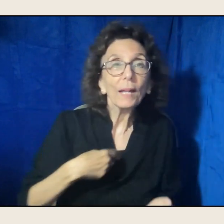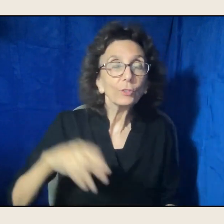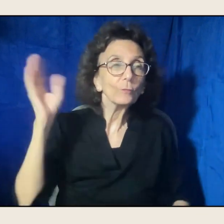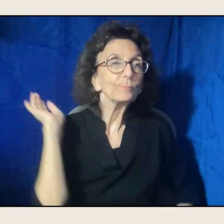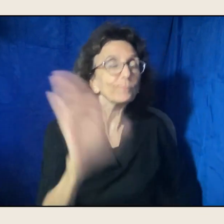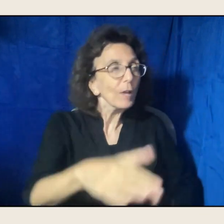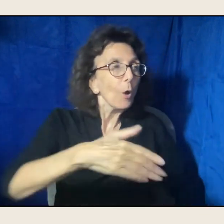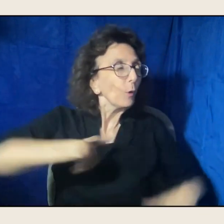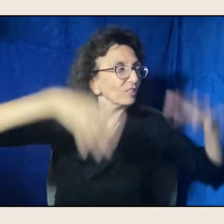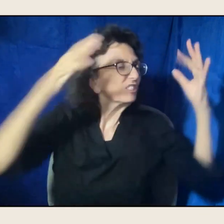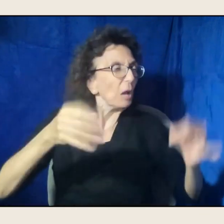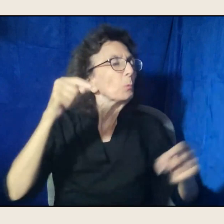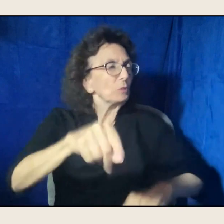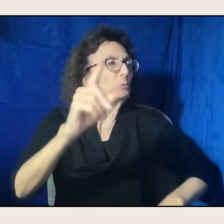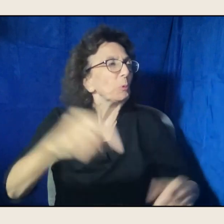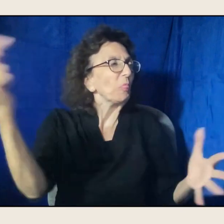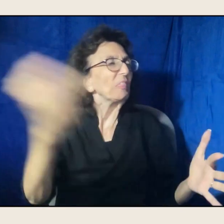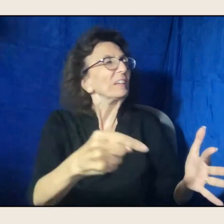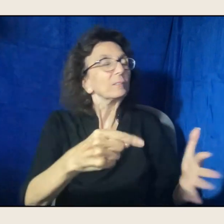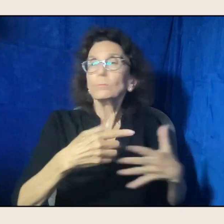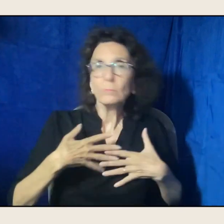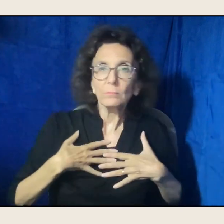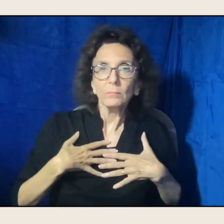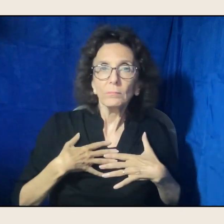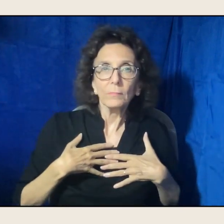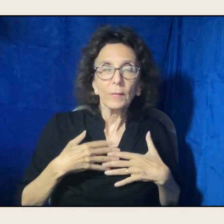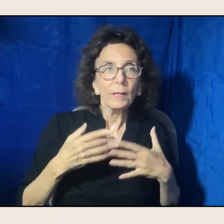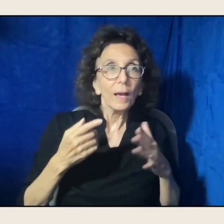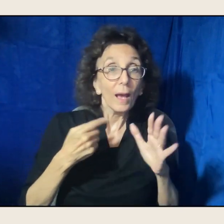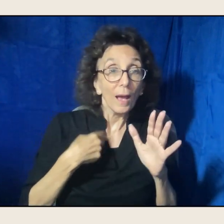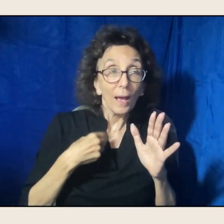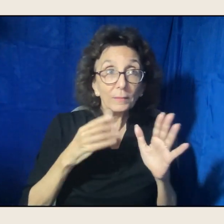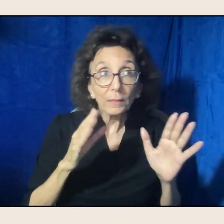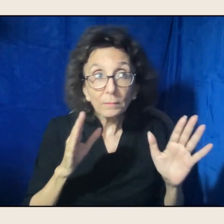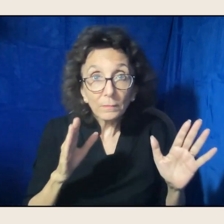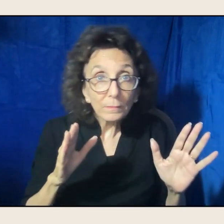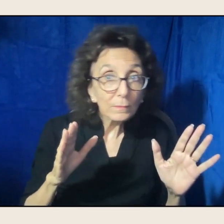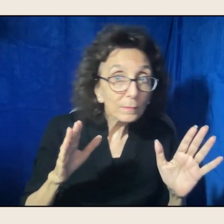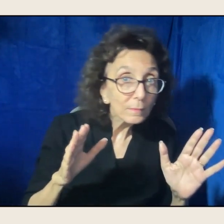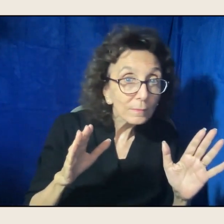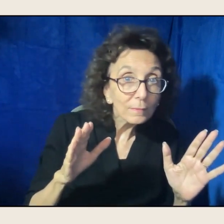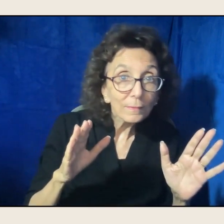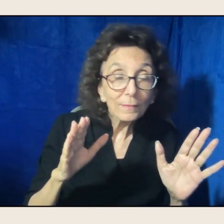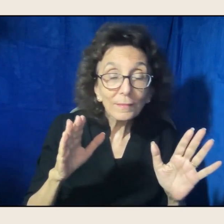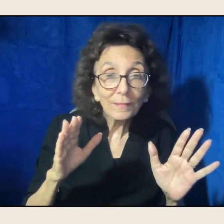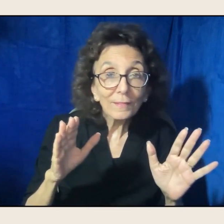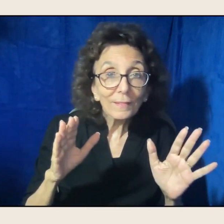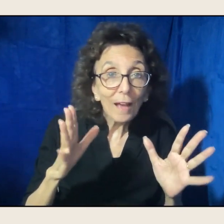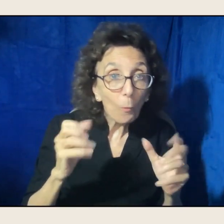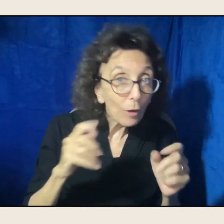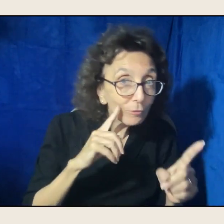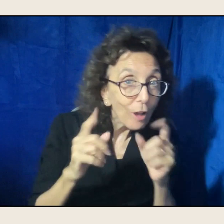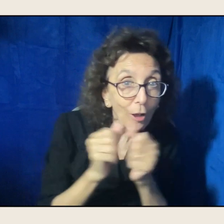I went there and said, before we try anything, I want to talk to you. So we gathered all these people